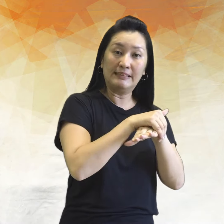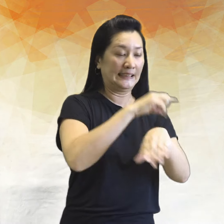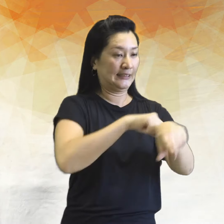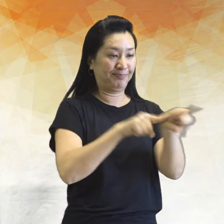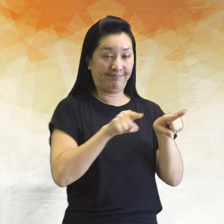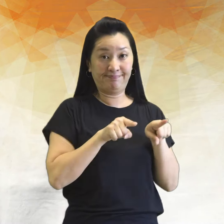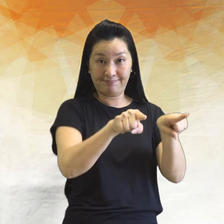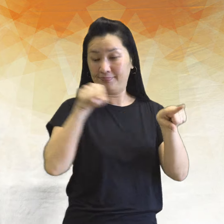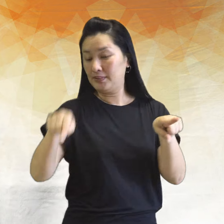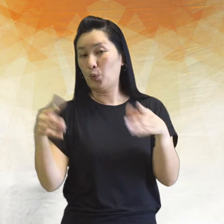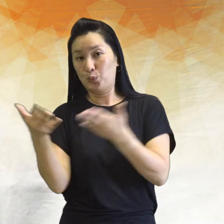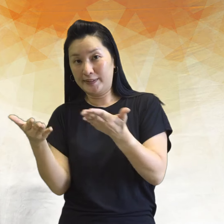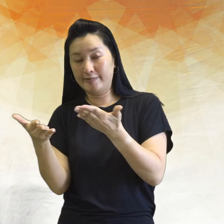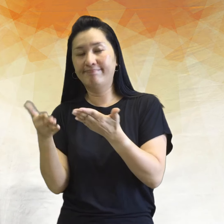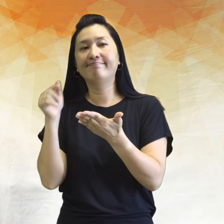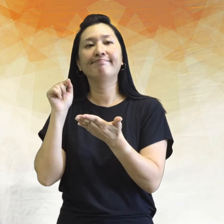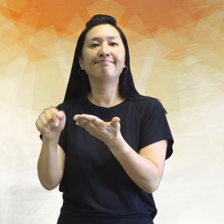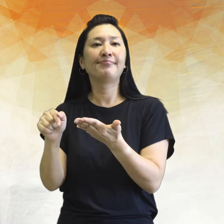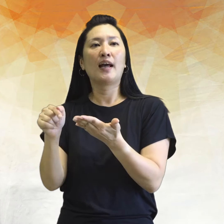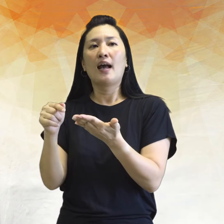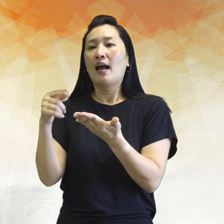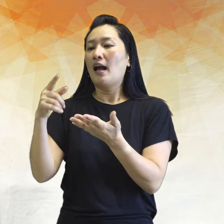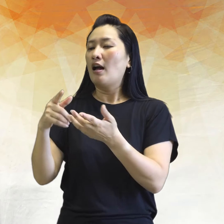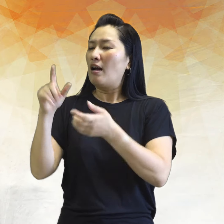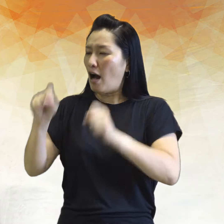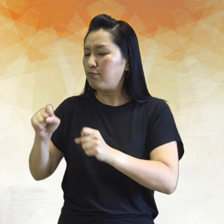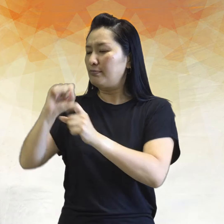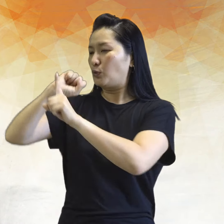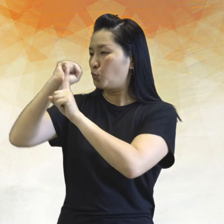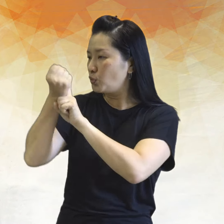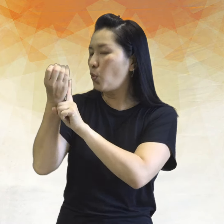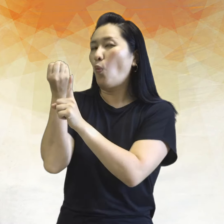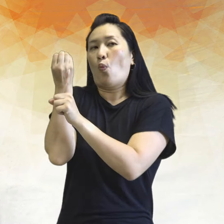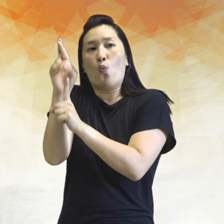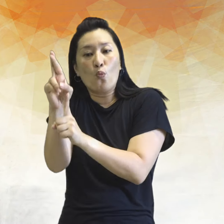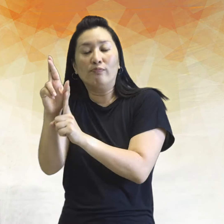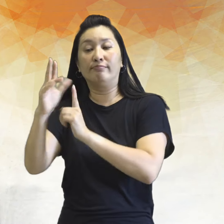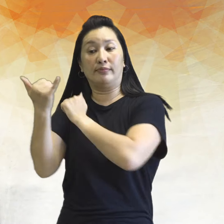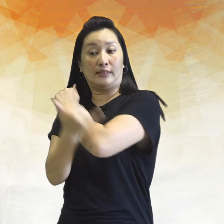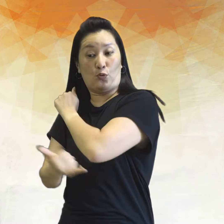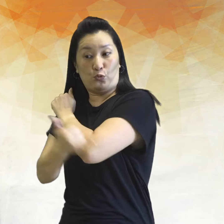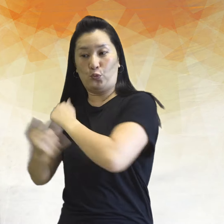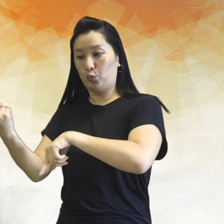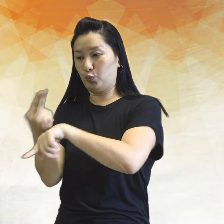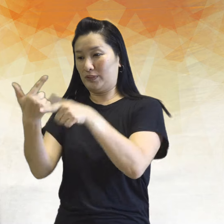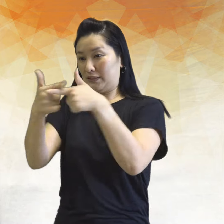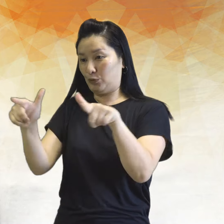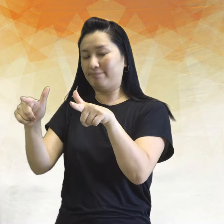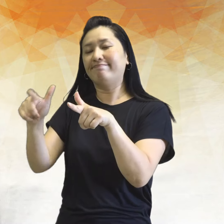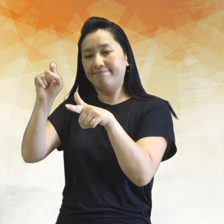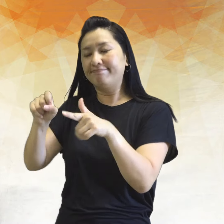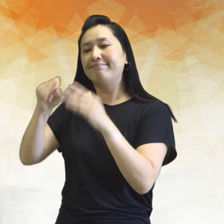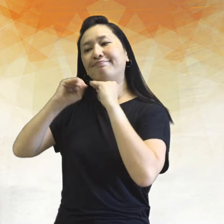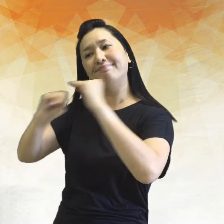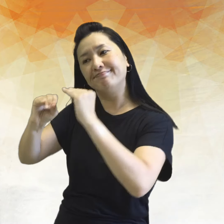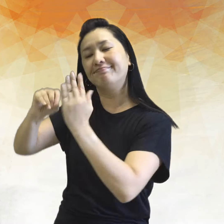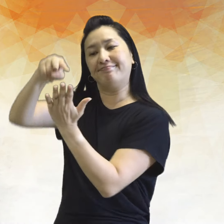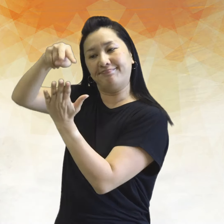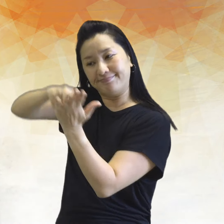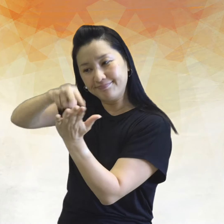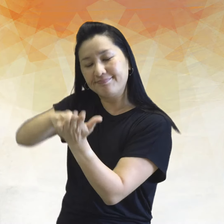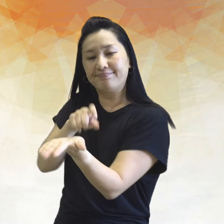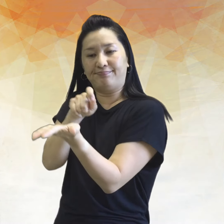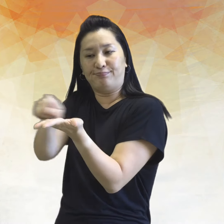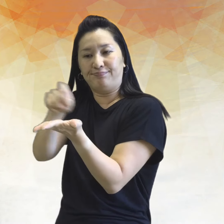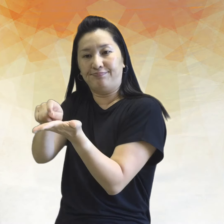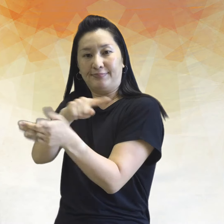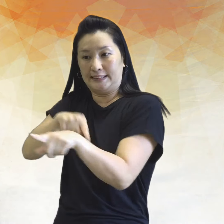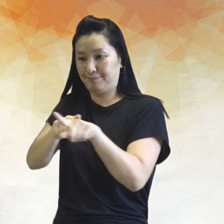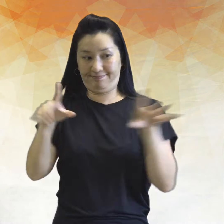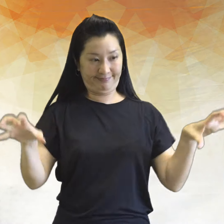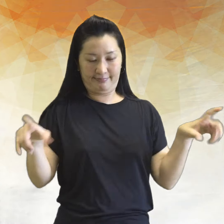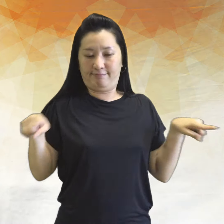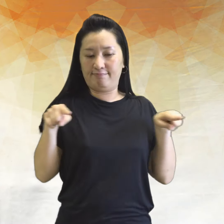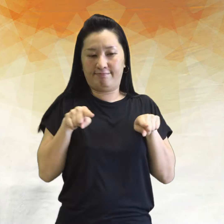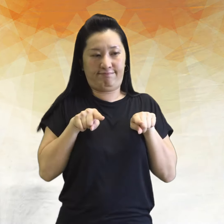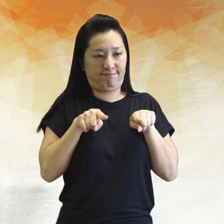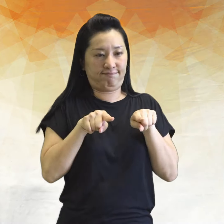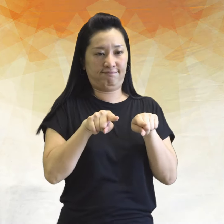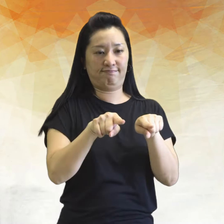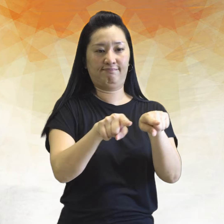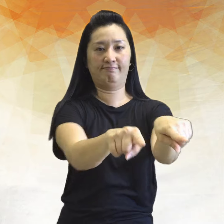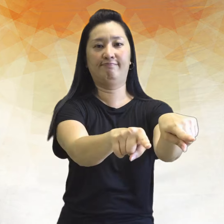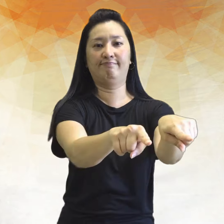with a parallel strong emphasis on teaching reading and writing of the language used in the country or society.